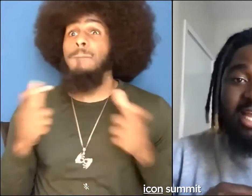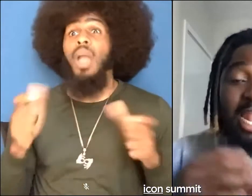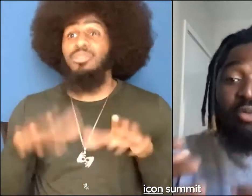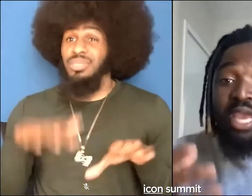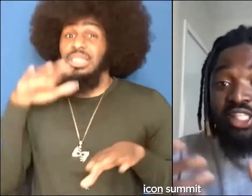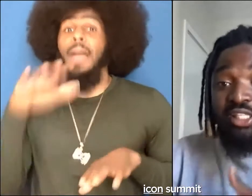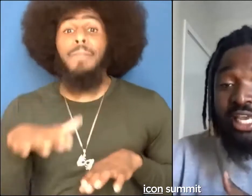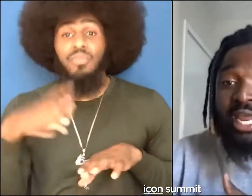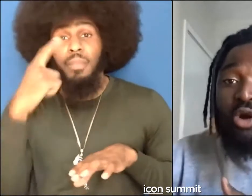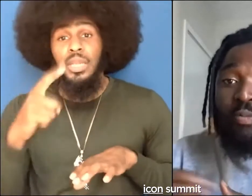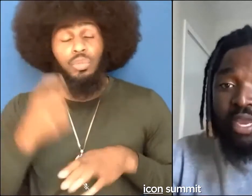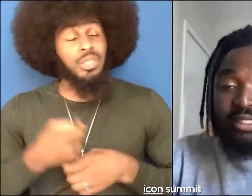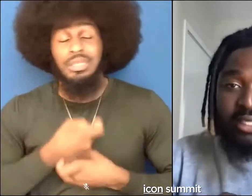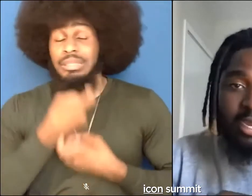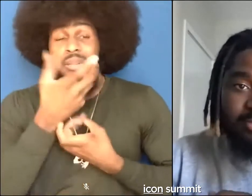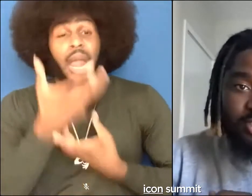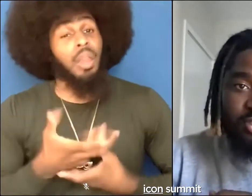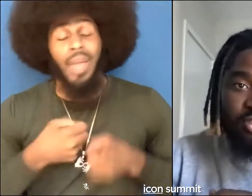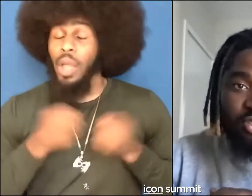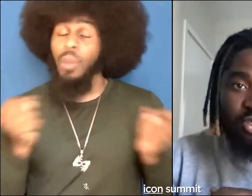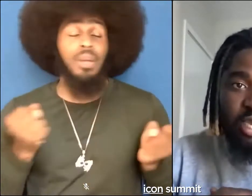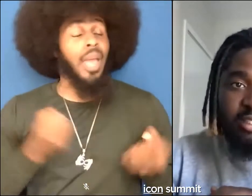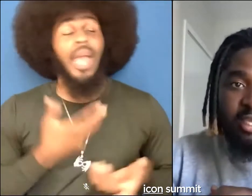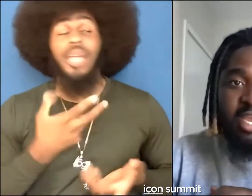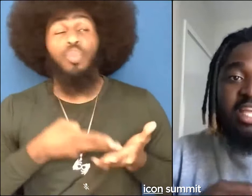And that allowed me actually to get help.